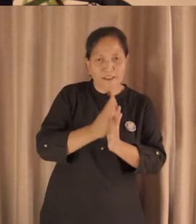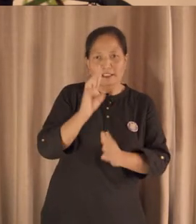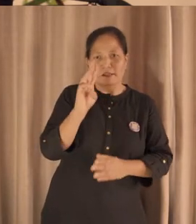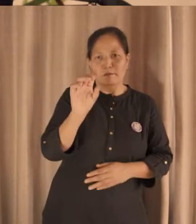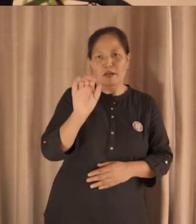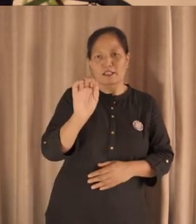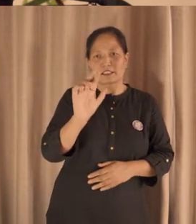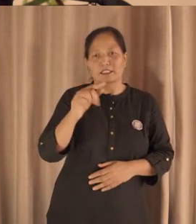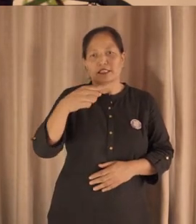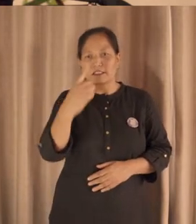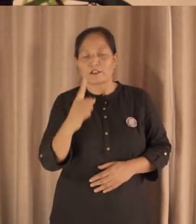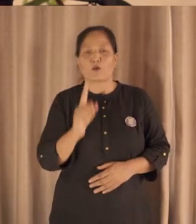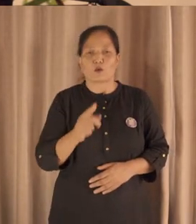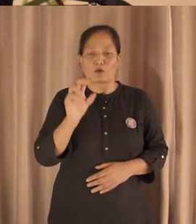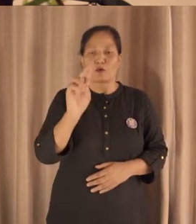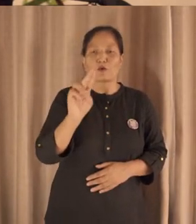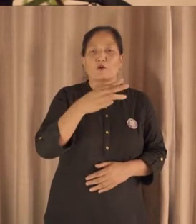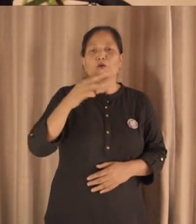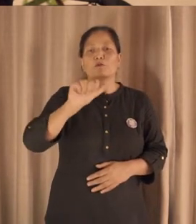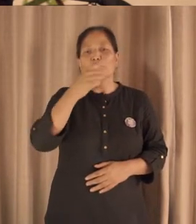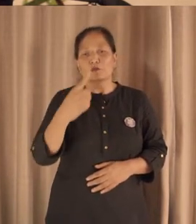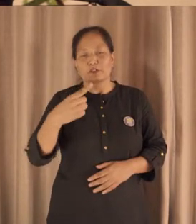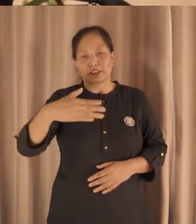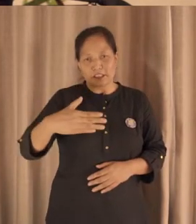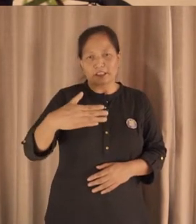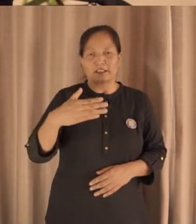air, ecology, culture and how this is in line with the nature. Why are there natural disasters